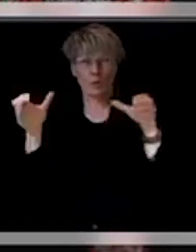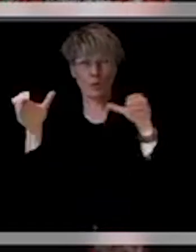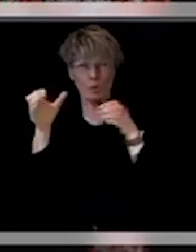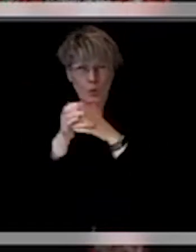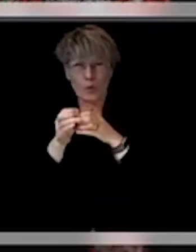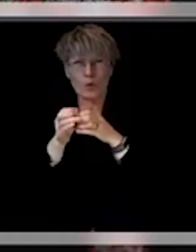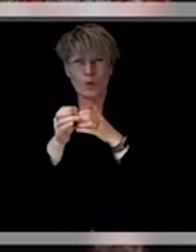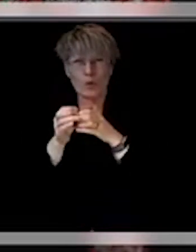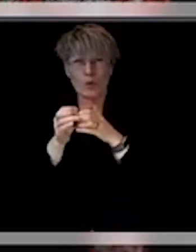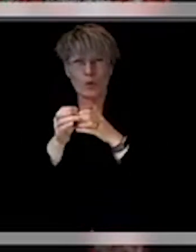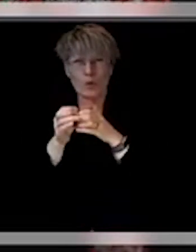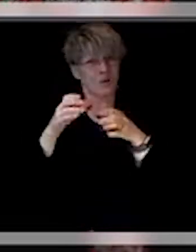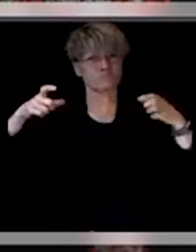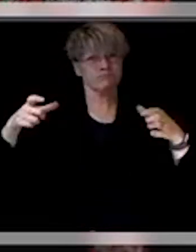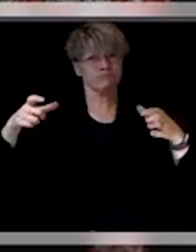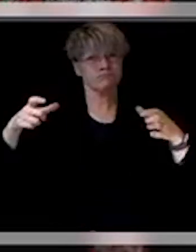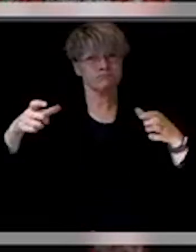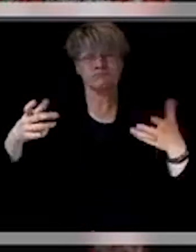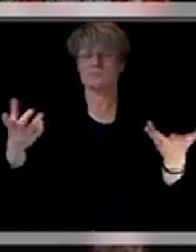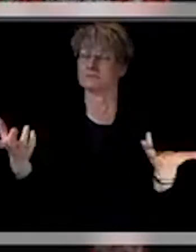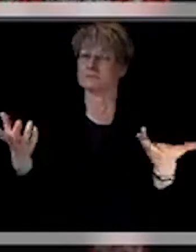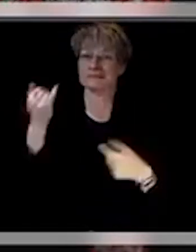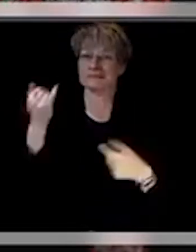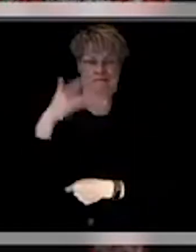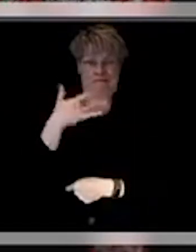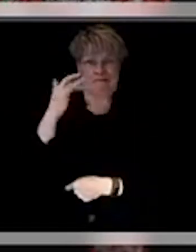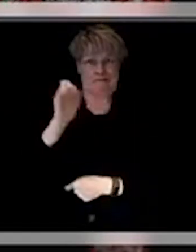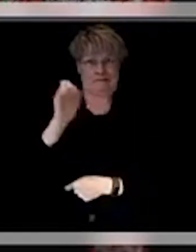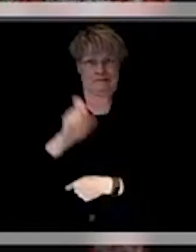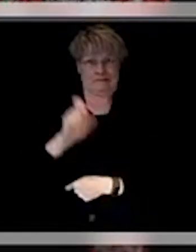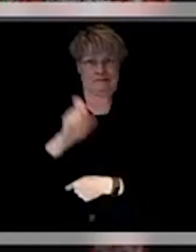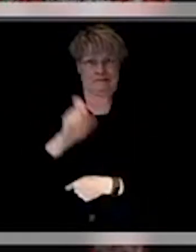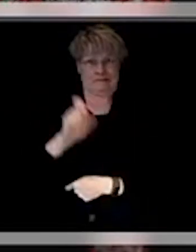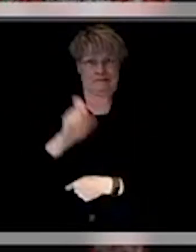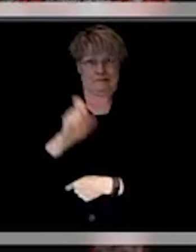to visit with someone outside your household, because perhaps you have an elderly relative